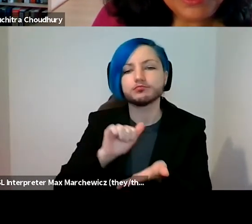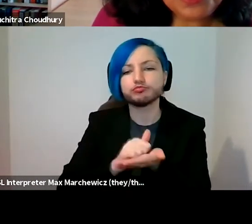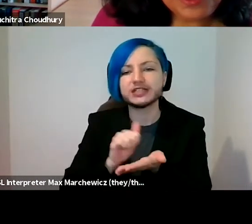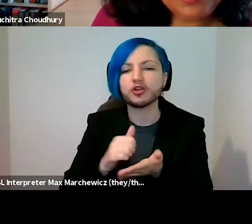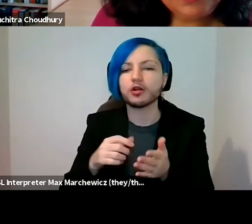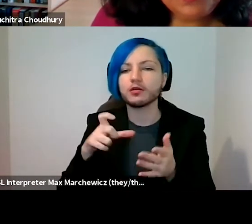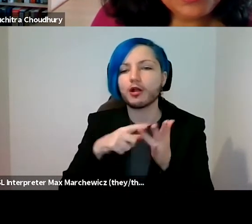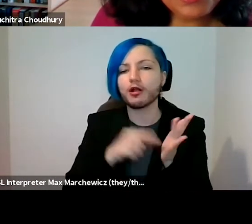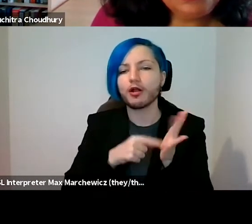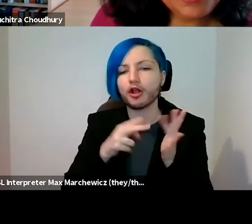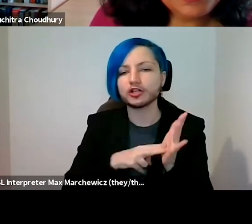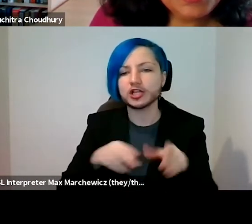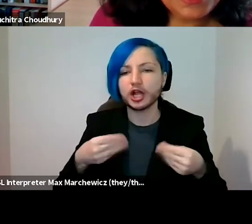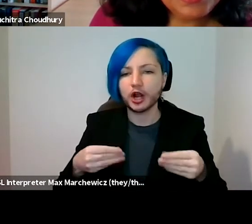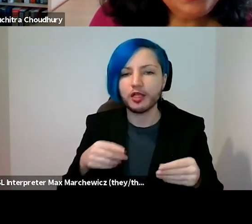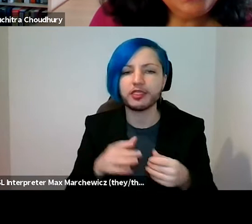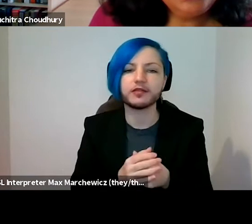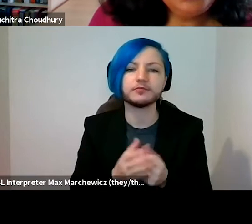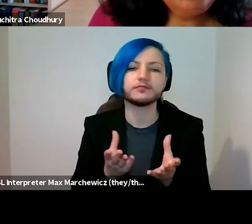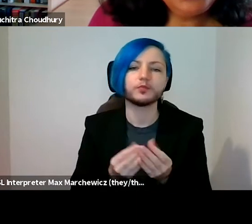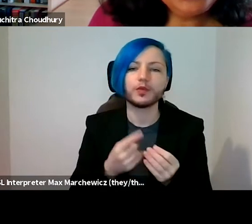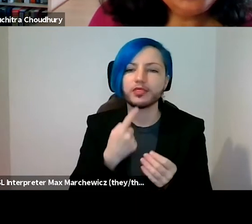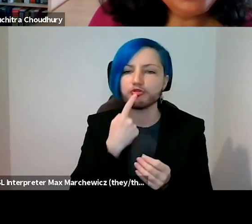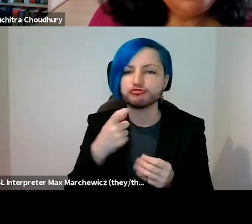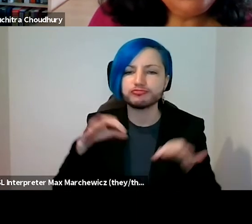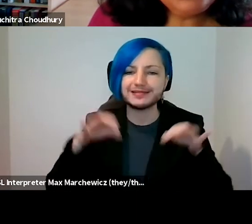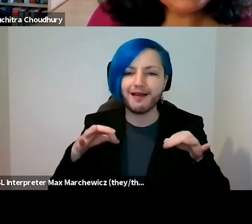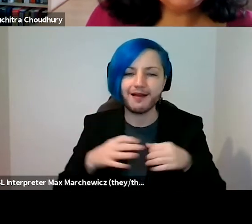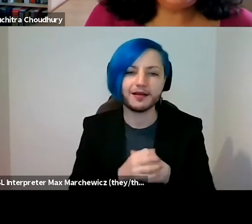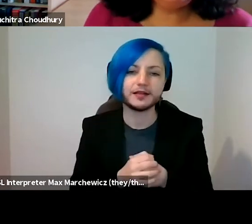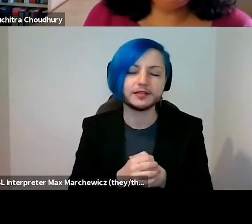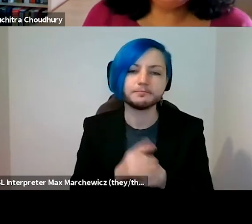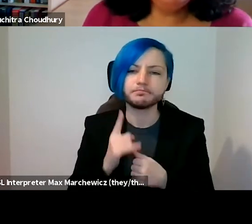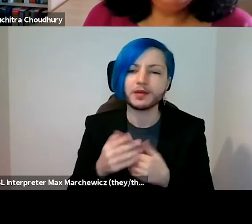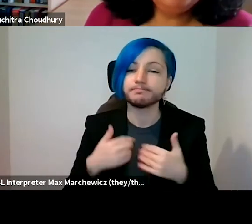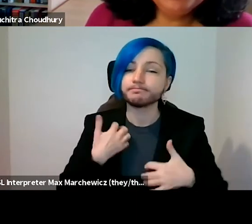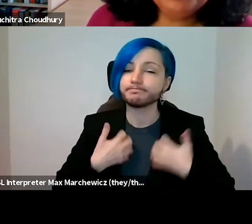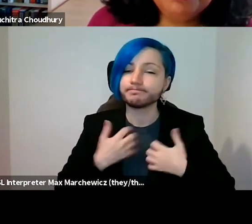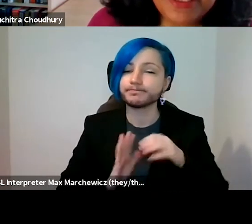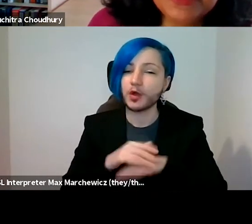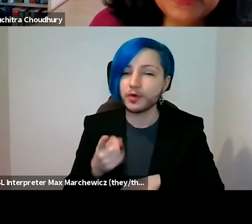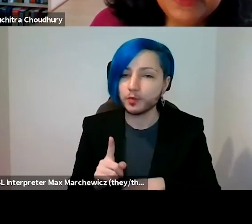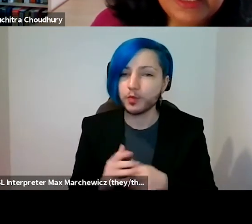made with Turkey red dye, but what I'm more interested in is the movement of the pattern,